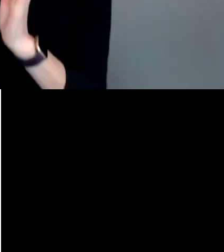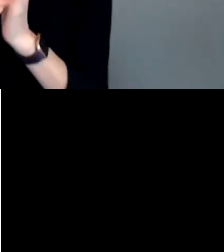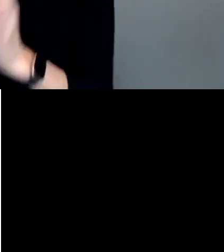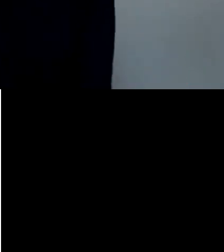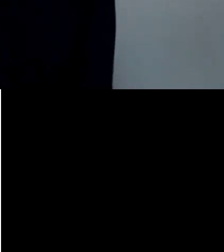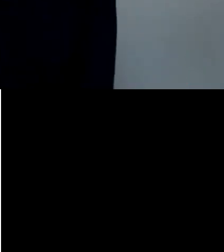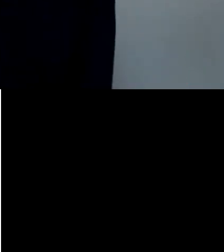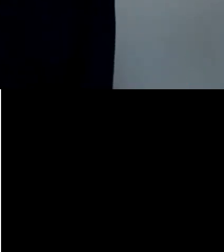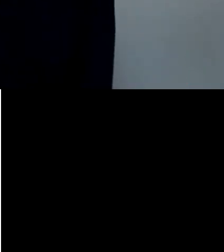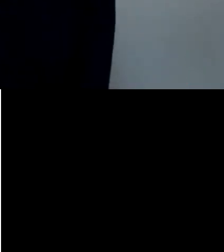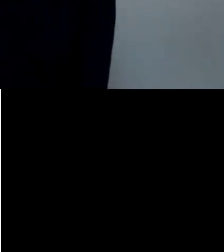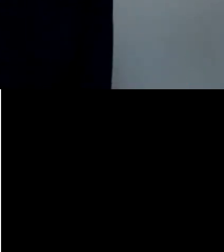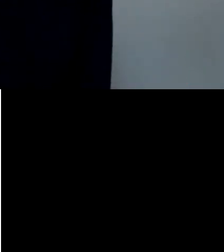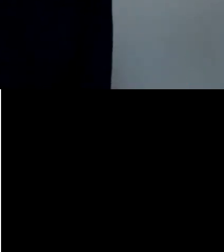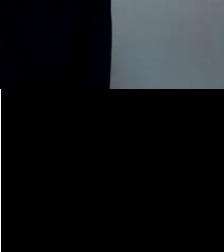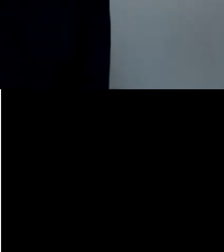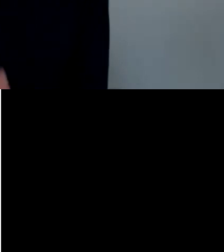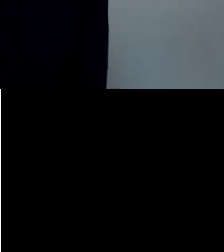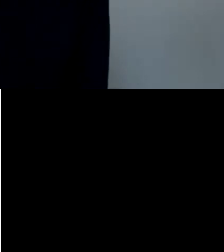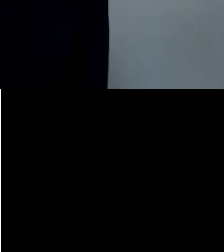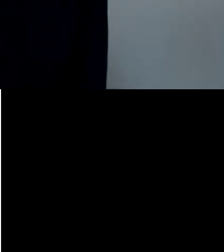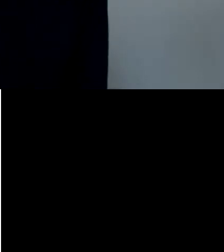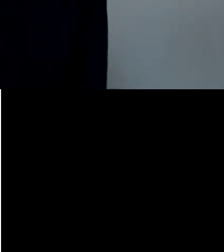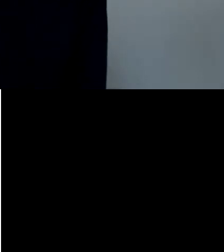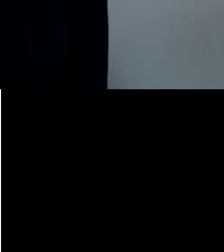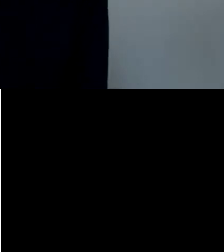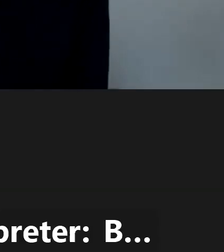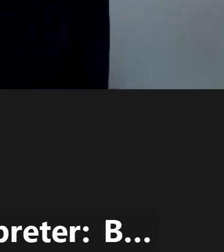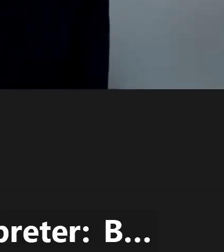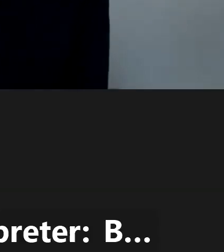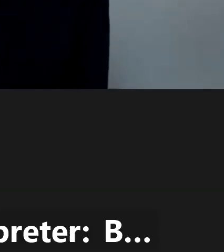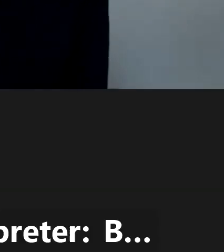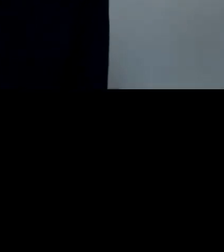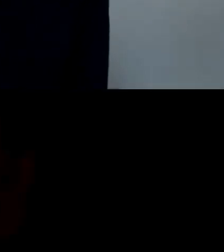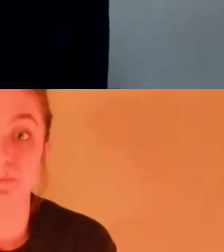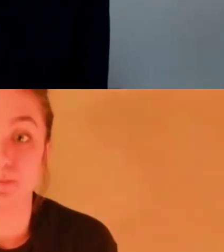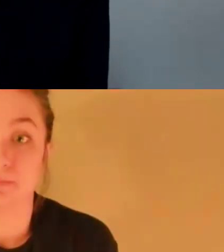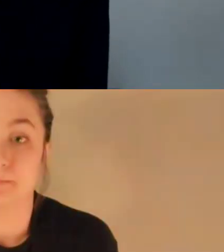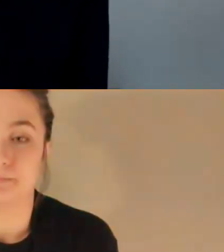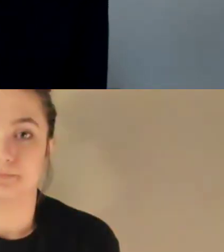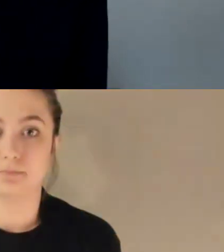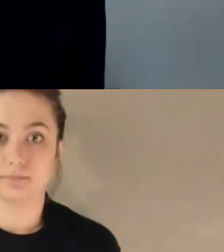listening to you? And so, yeah, there's a lot of research on